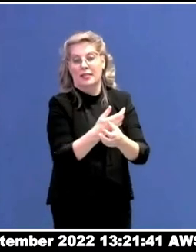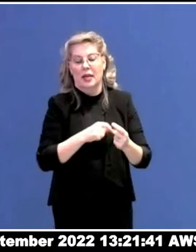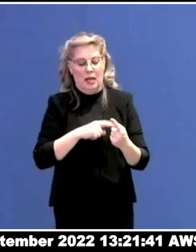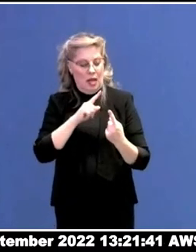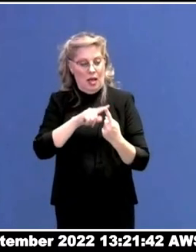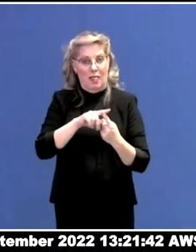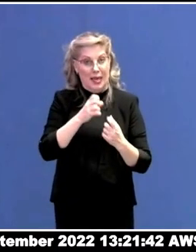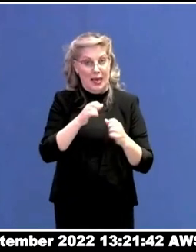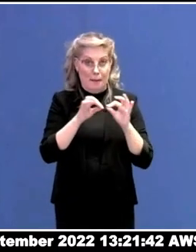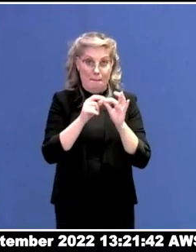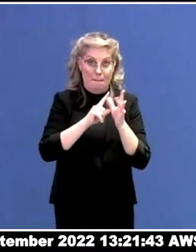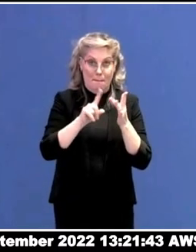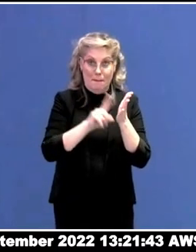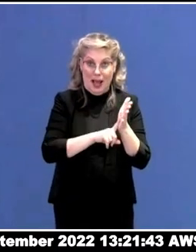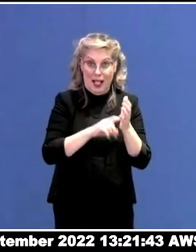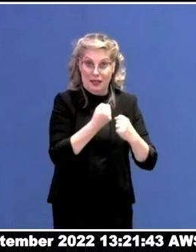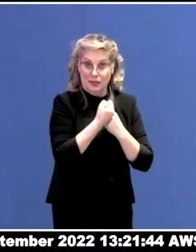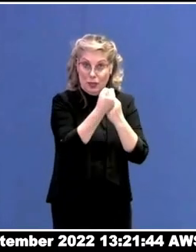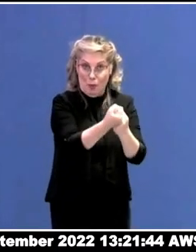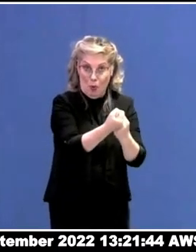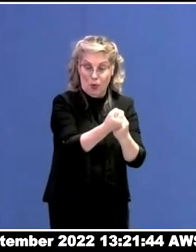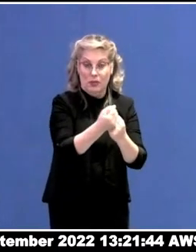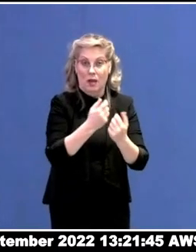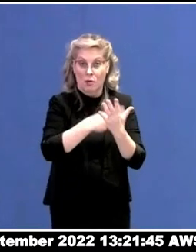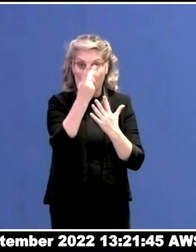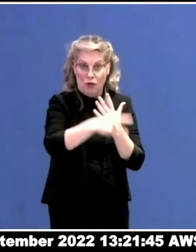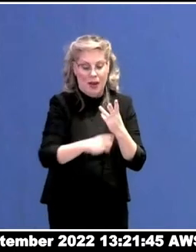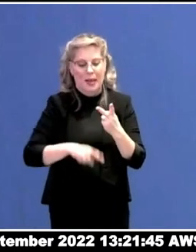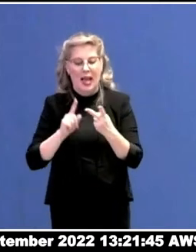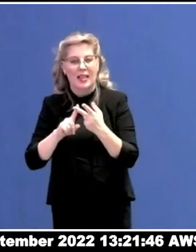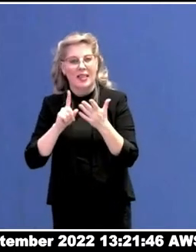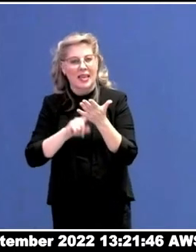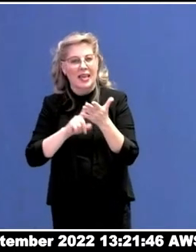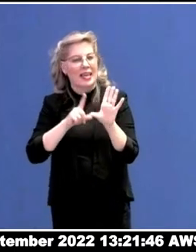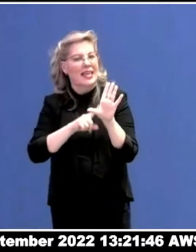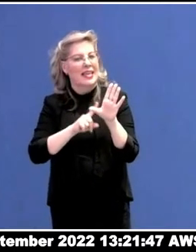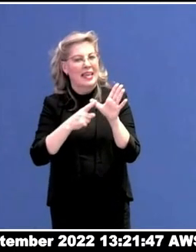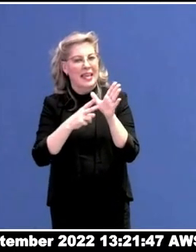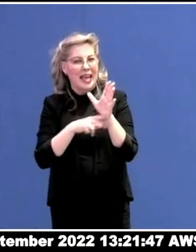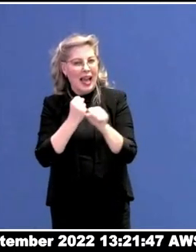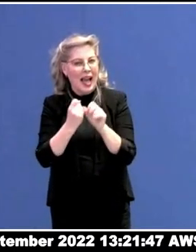And in that Yangah Program they are all Aboriginal staff, and that drive that